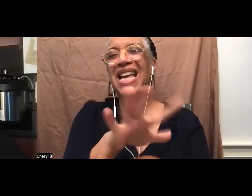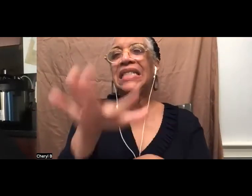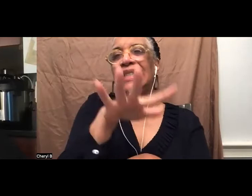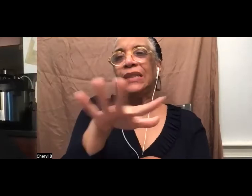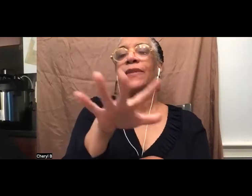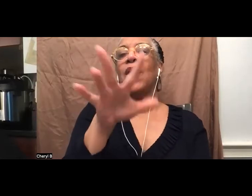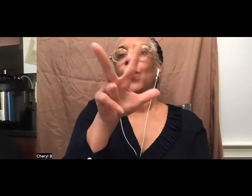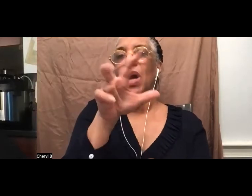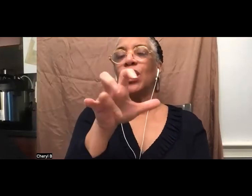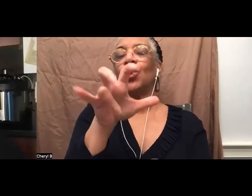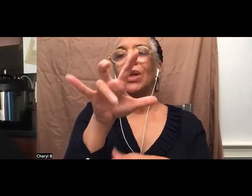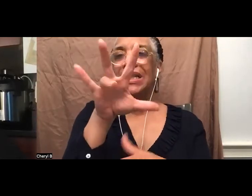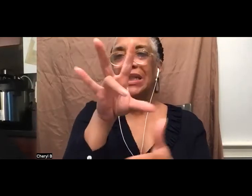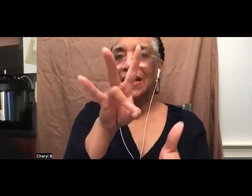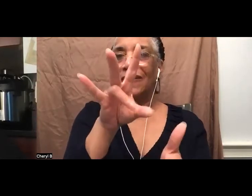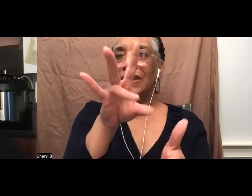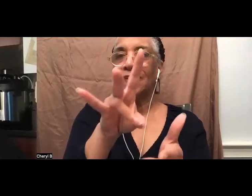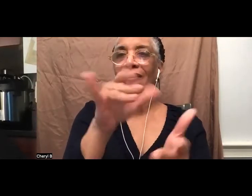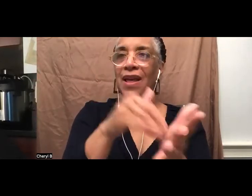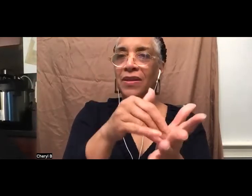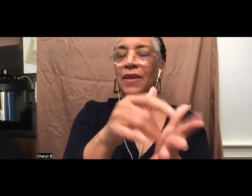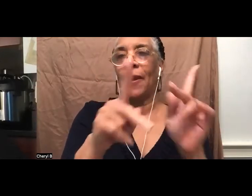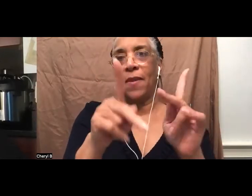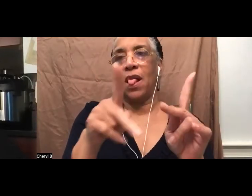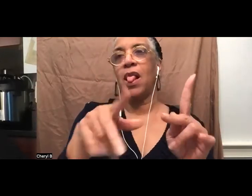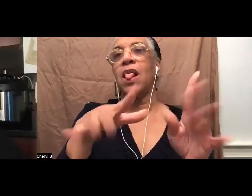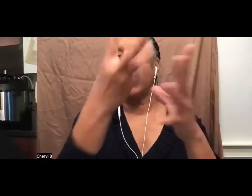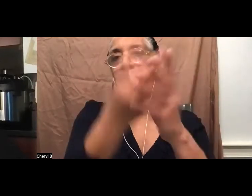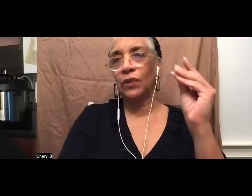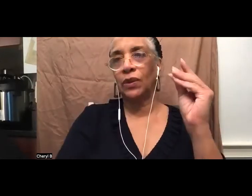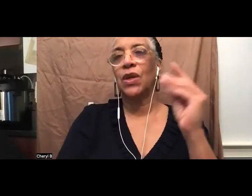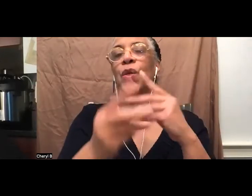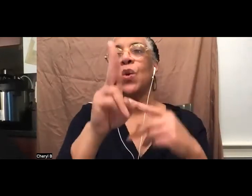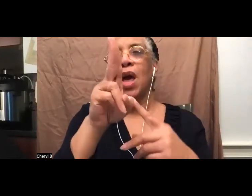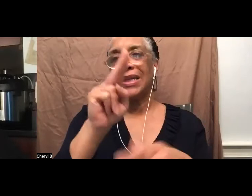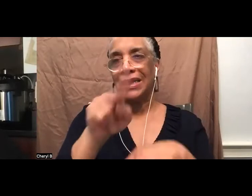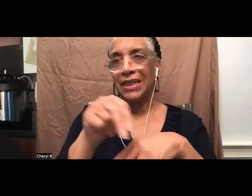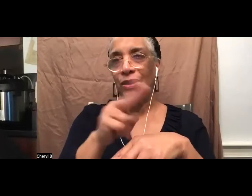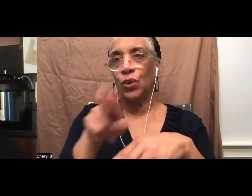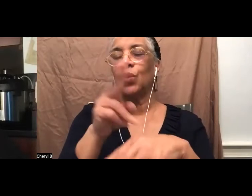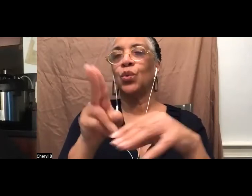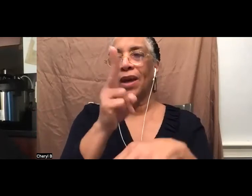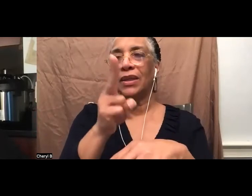in Yemen due to the war. The UN referred to it as the world's worst humanitarian disaster.